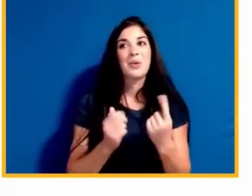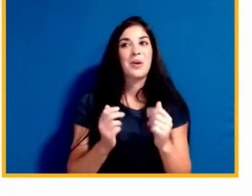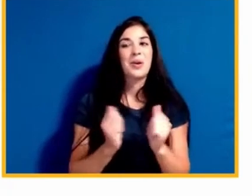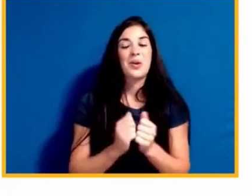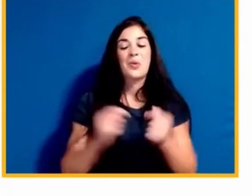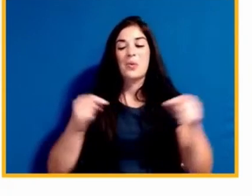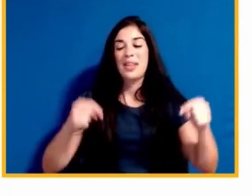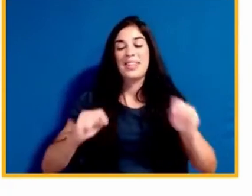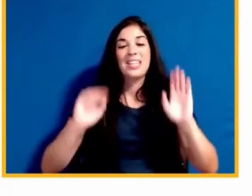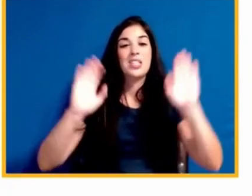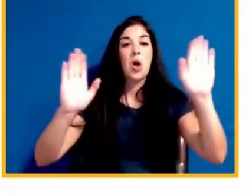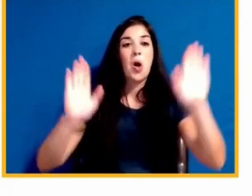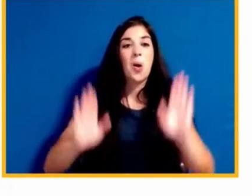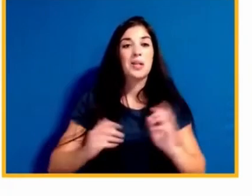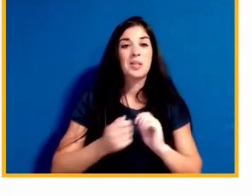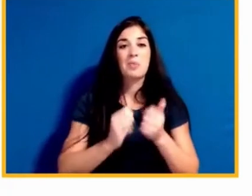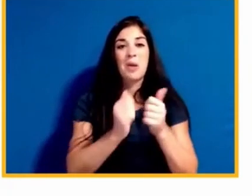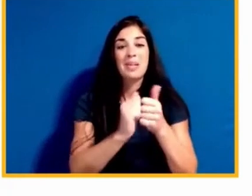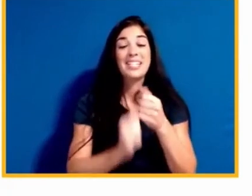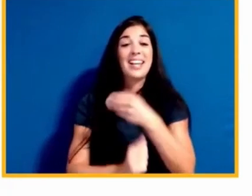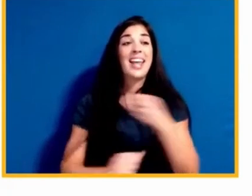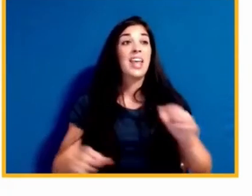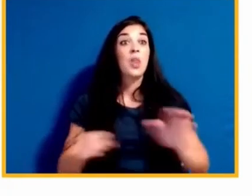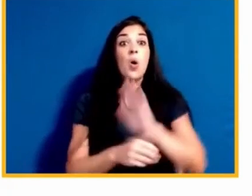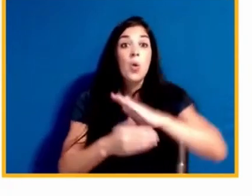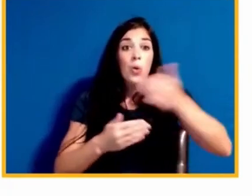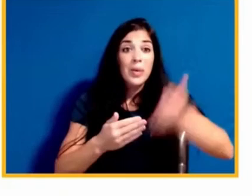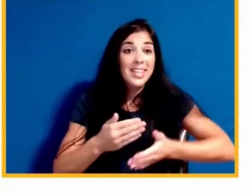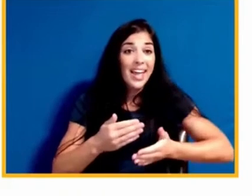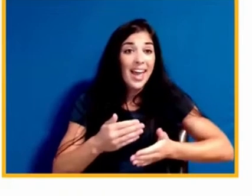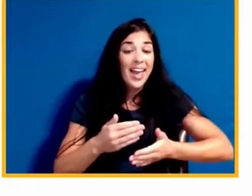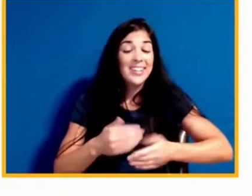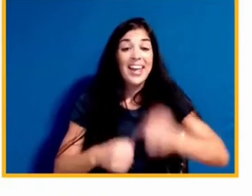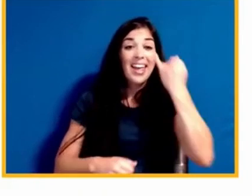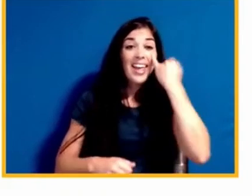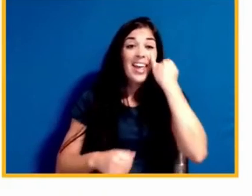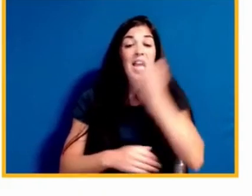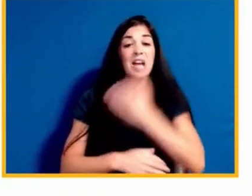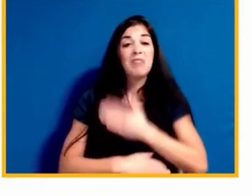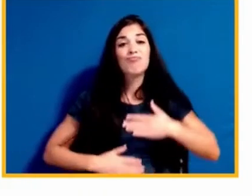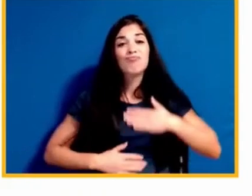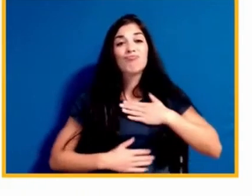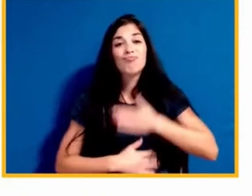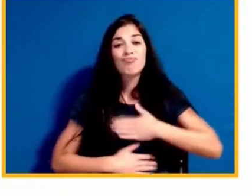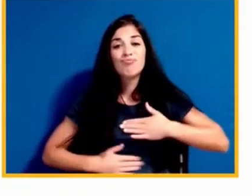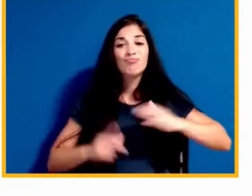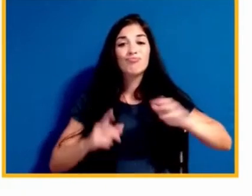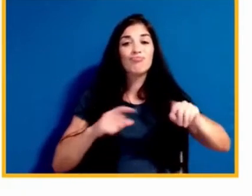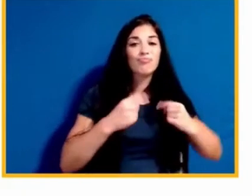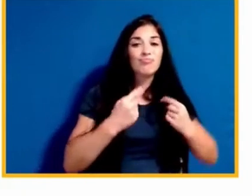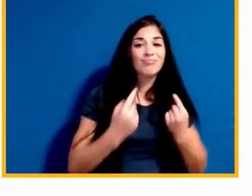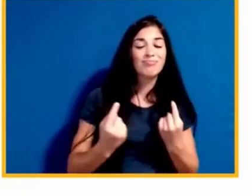this awesome awesome competition and the whole weekend. I mean, if you've enjoyed yourself at Anthrocon 2021